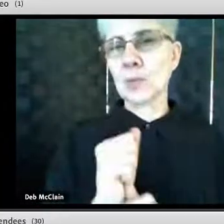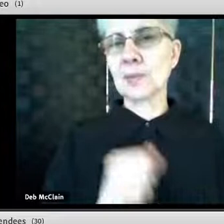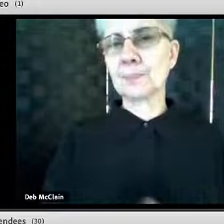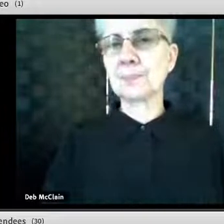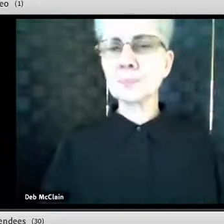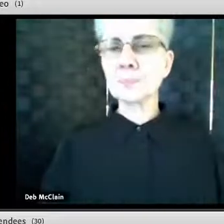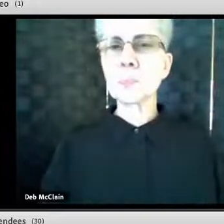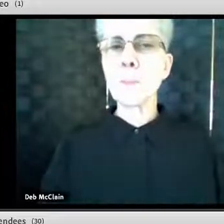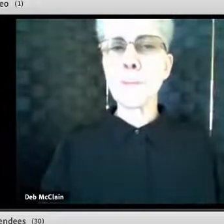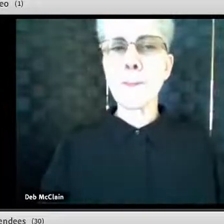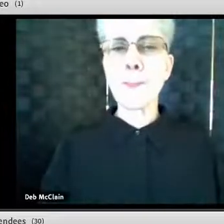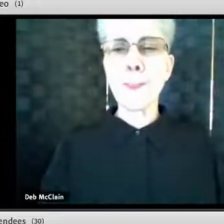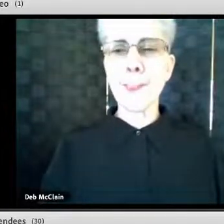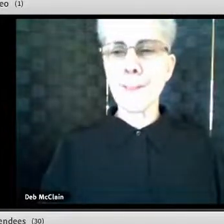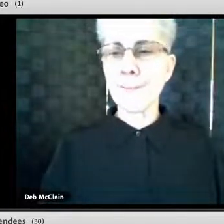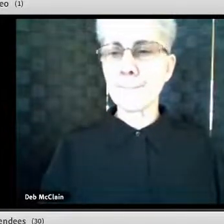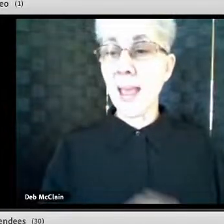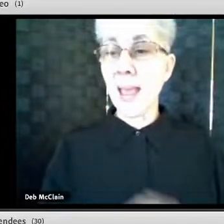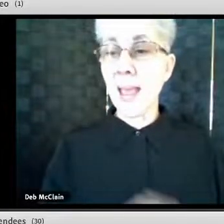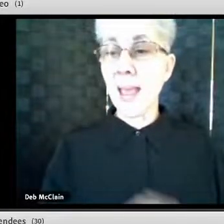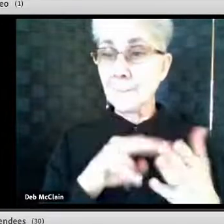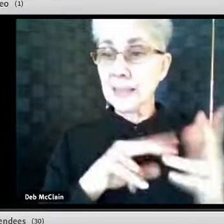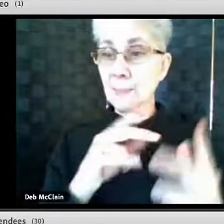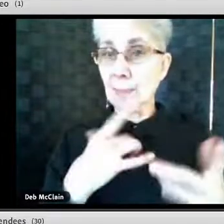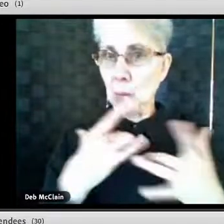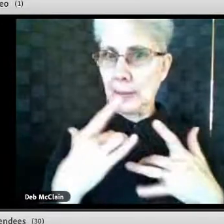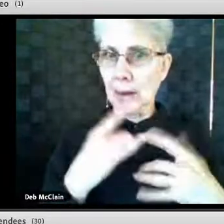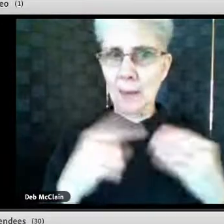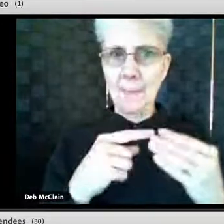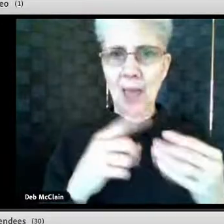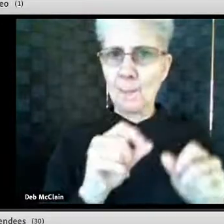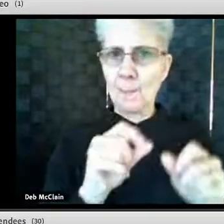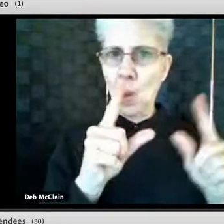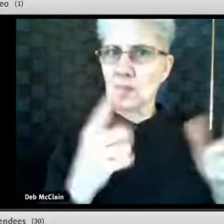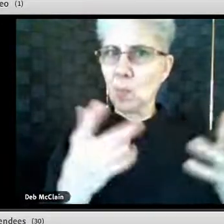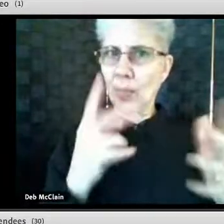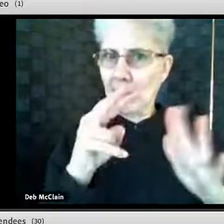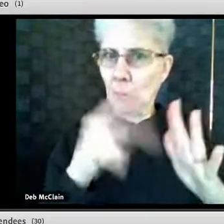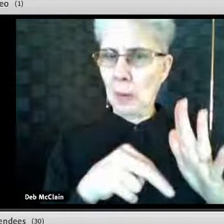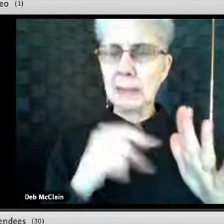the most because this means people care about my post.